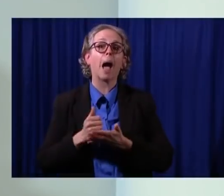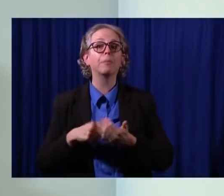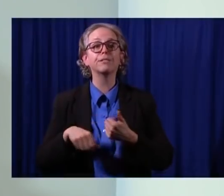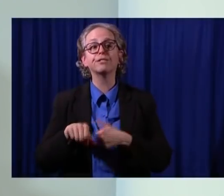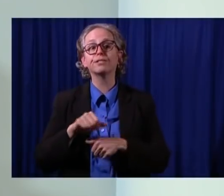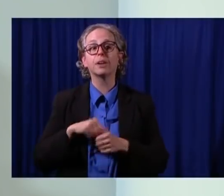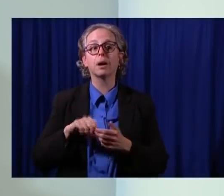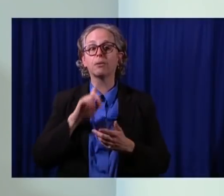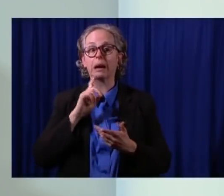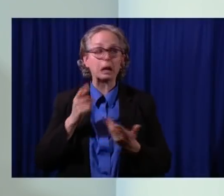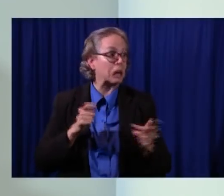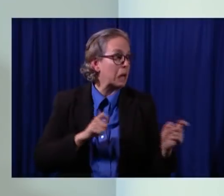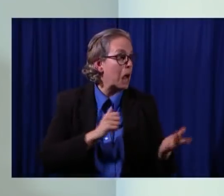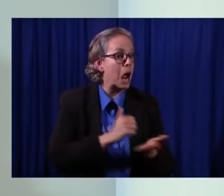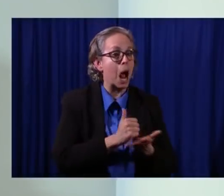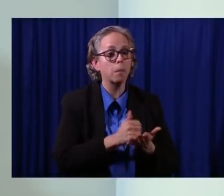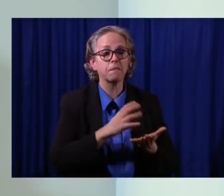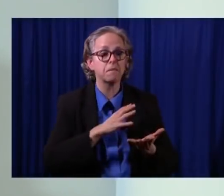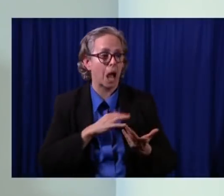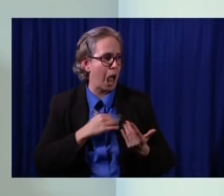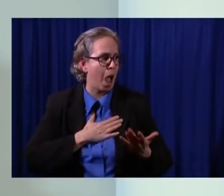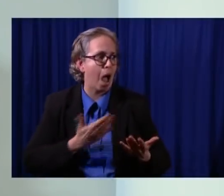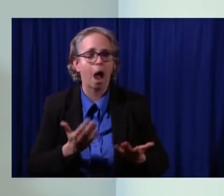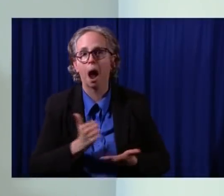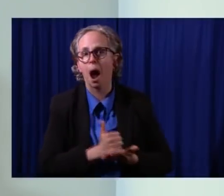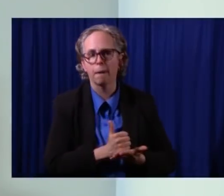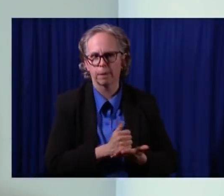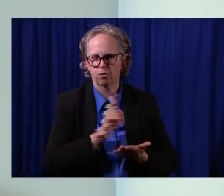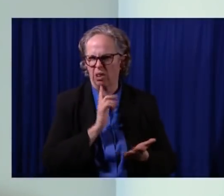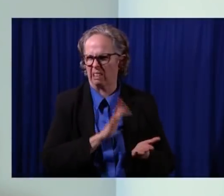TRIED TO TAKE ADVANTAGE OF OTHERS DURING THIS CRISIS AND